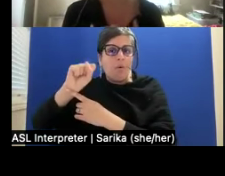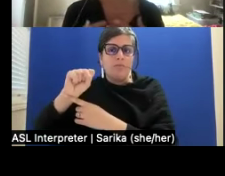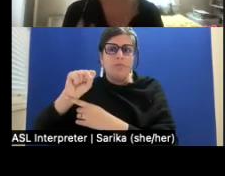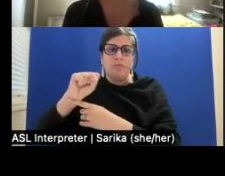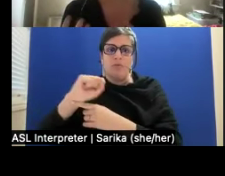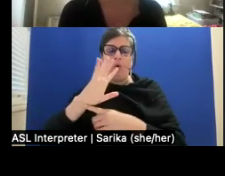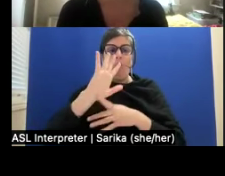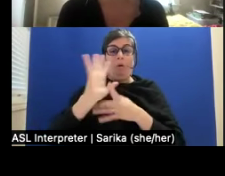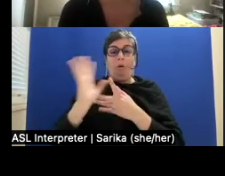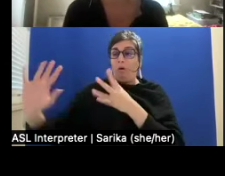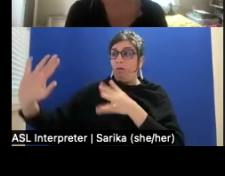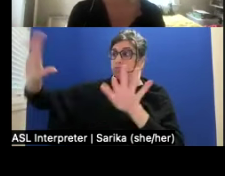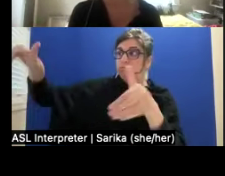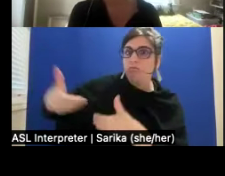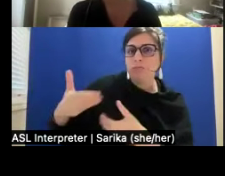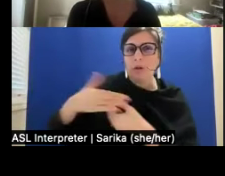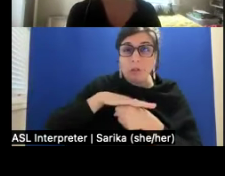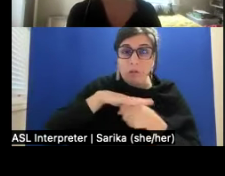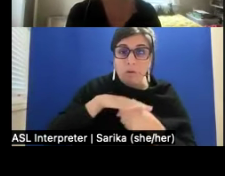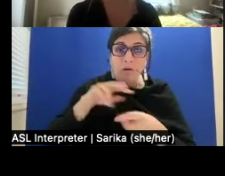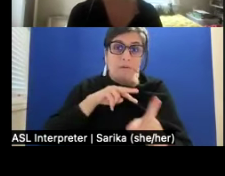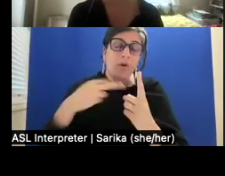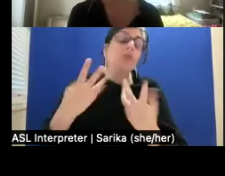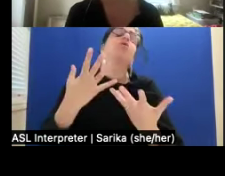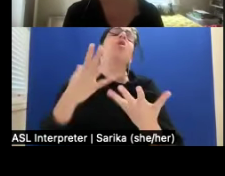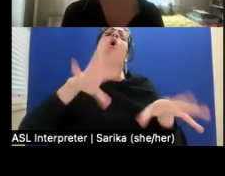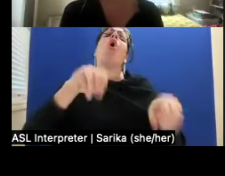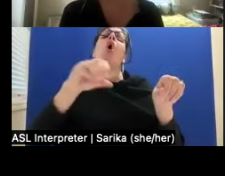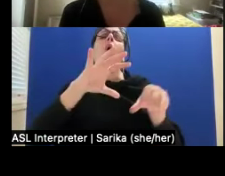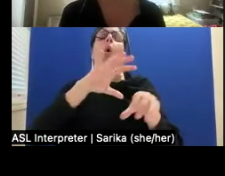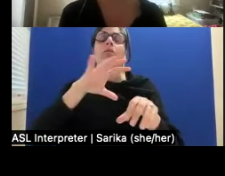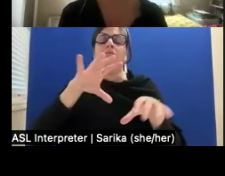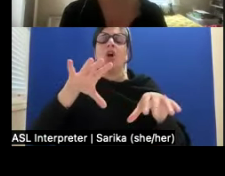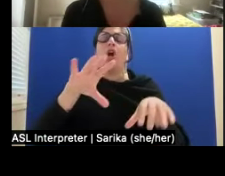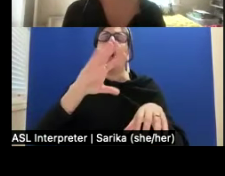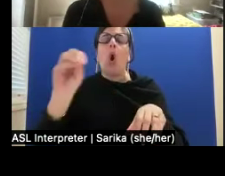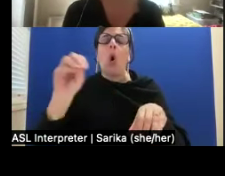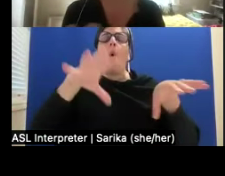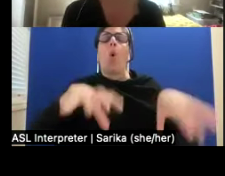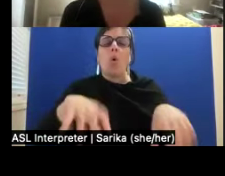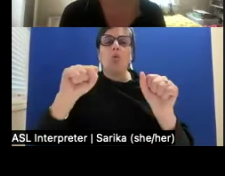Co-hosting could mean inviting multiple organizations to, share